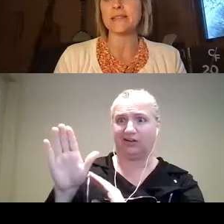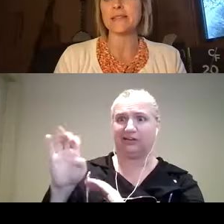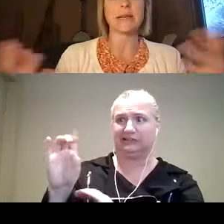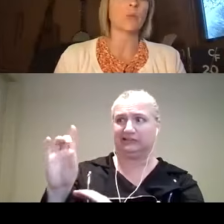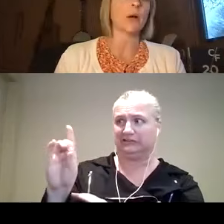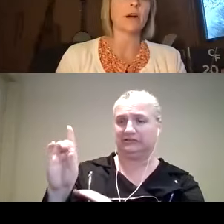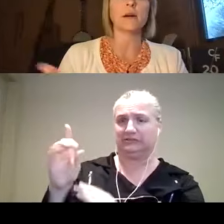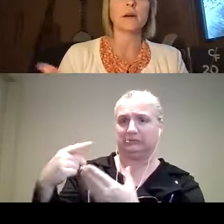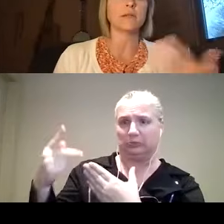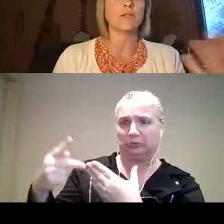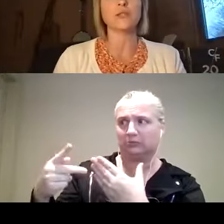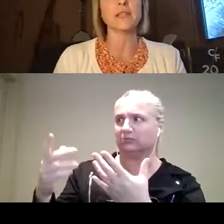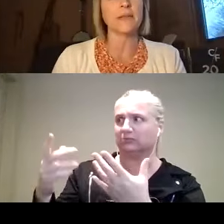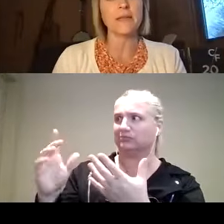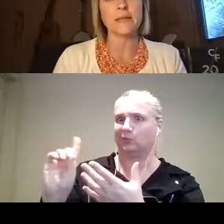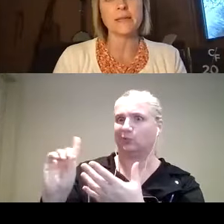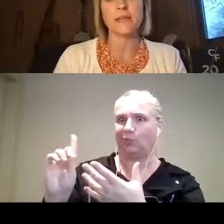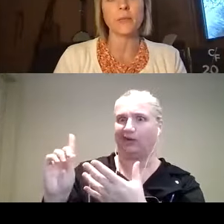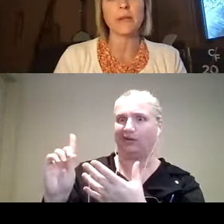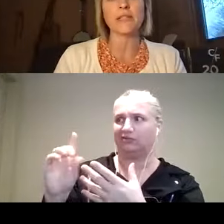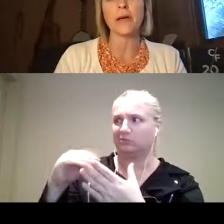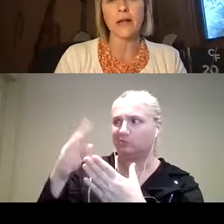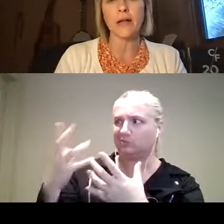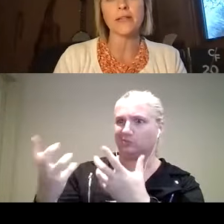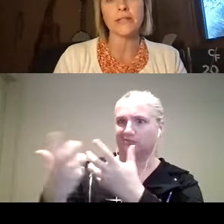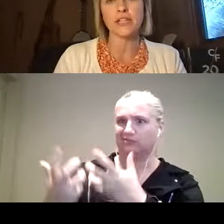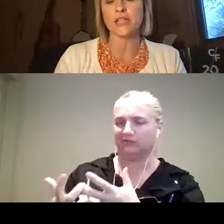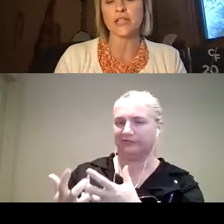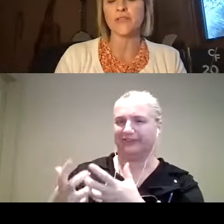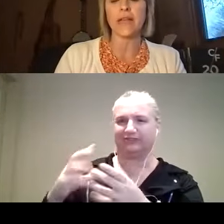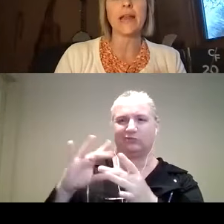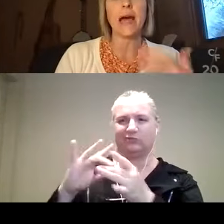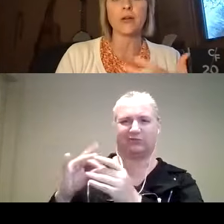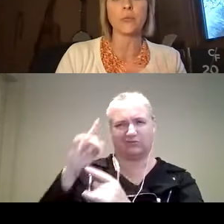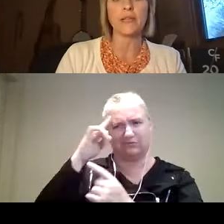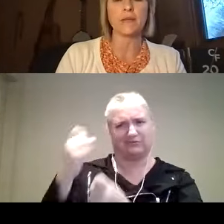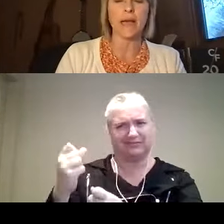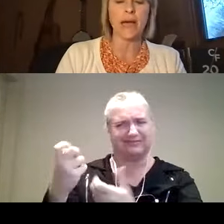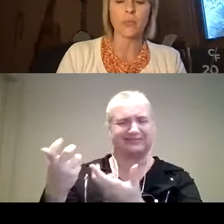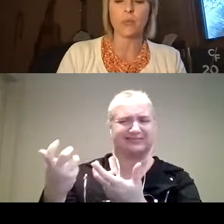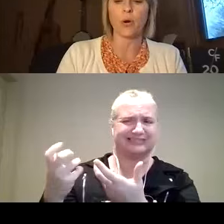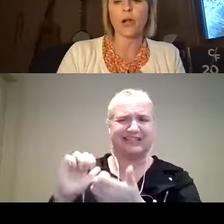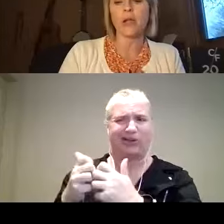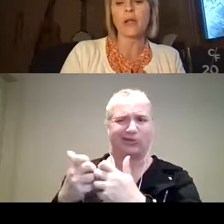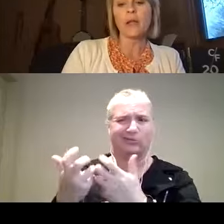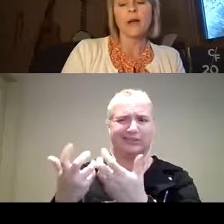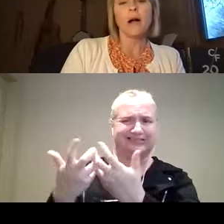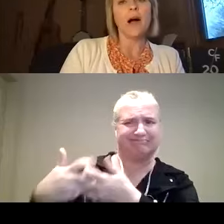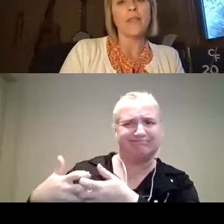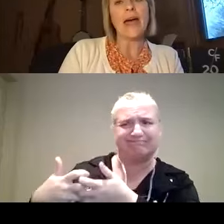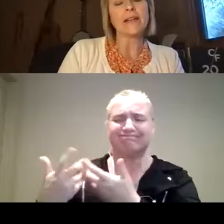it's like where do some of these mental health conditions fit and how do we work on that